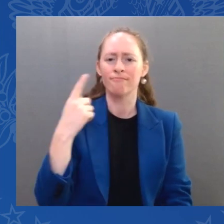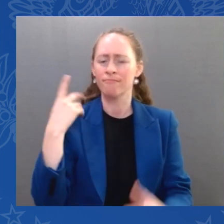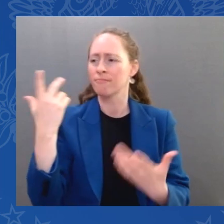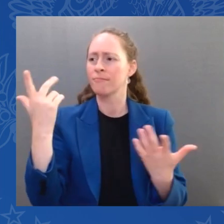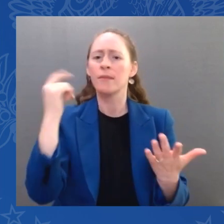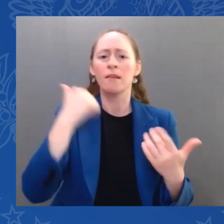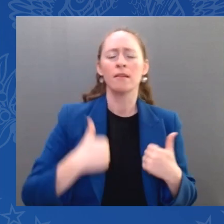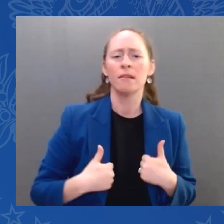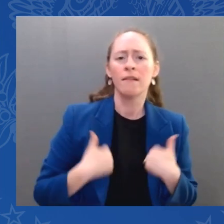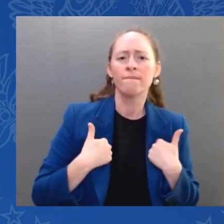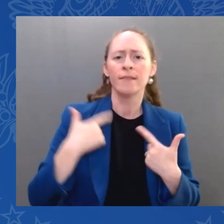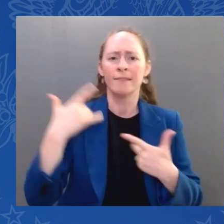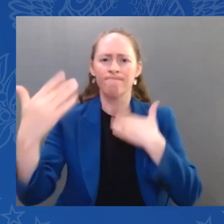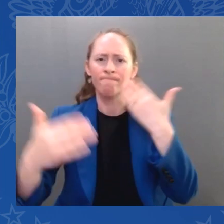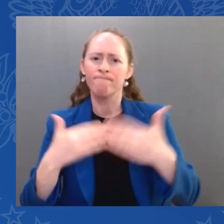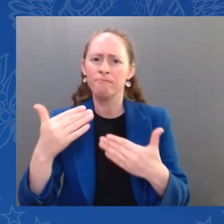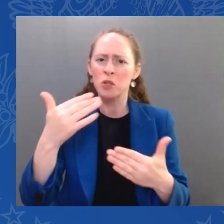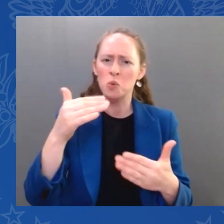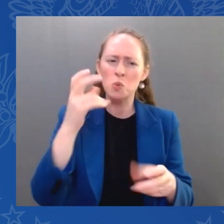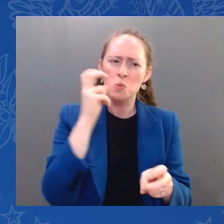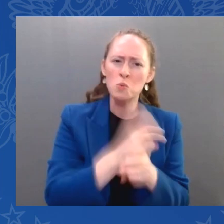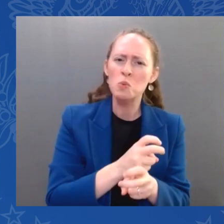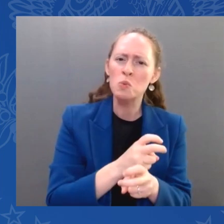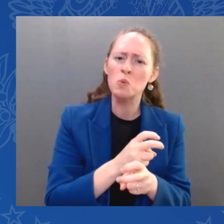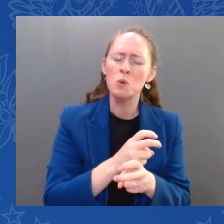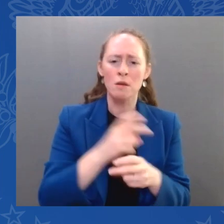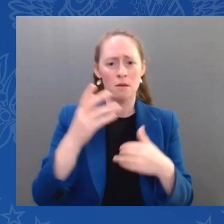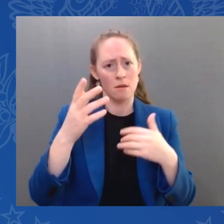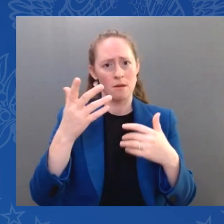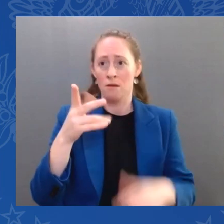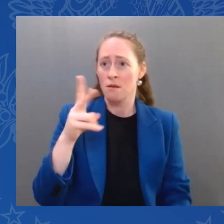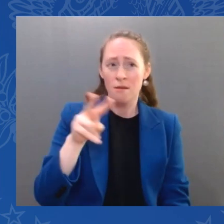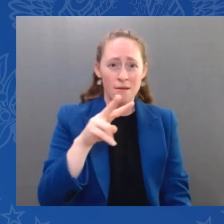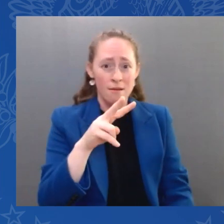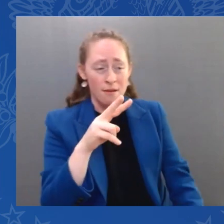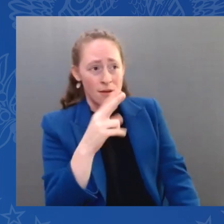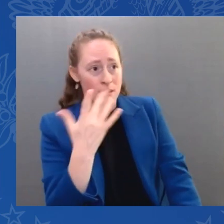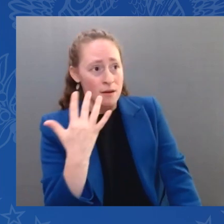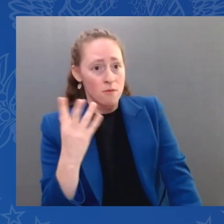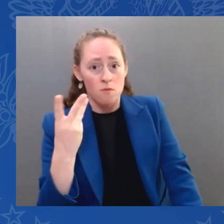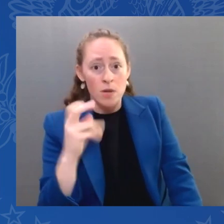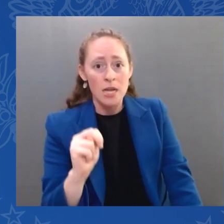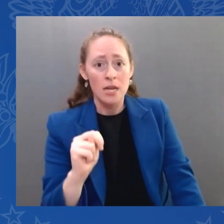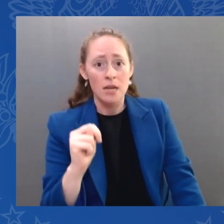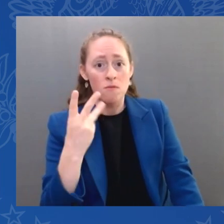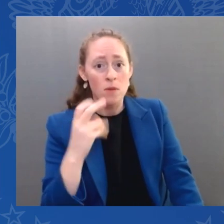And I know public policy can seem remote, technical, and distant from our everyday lives.